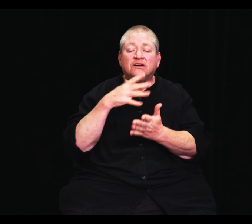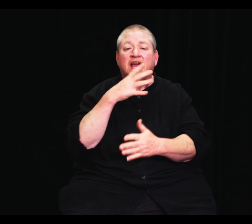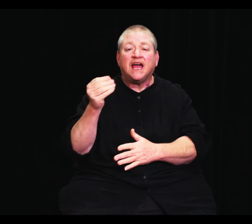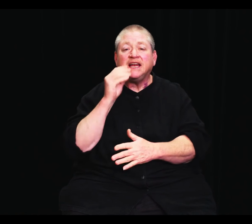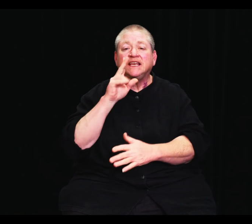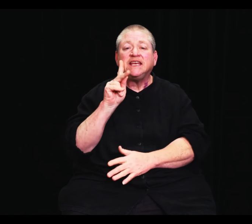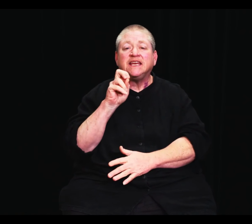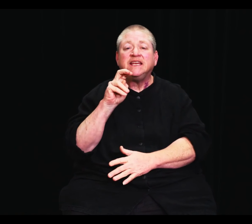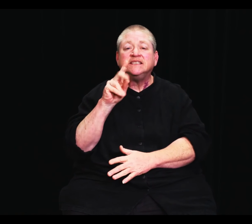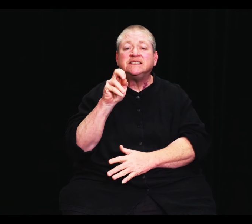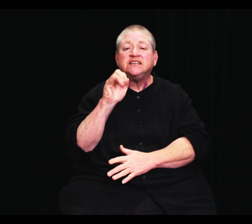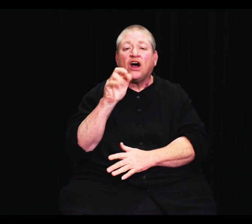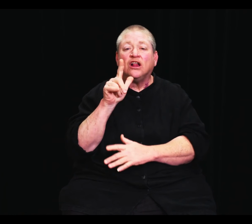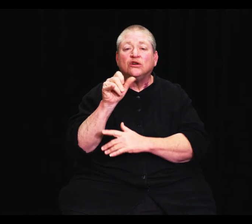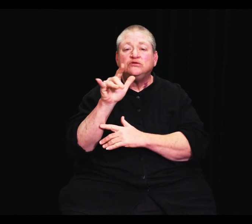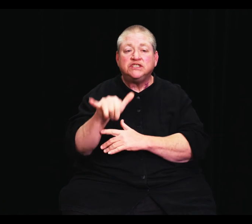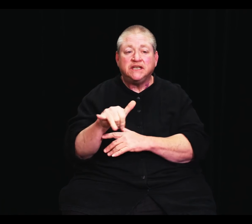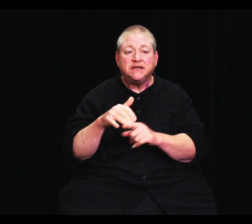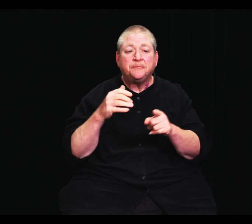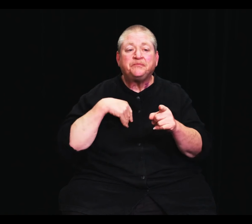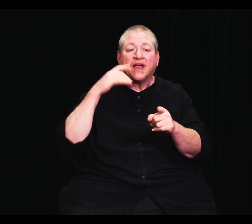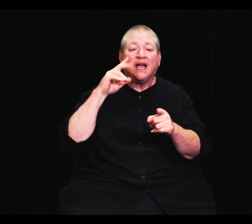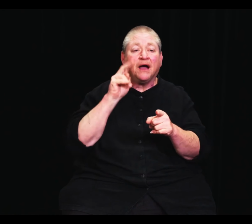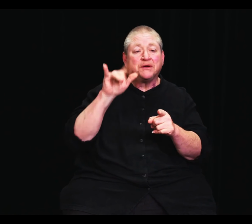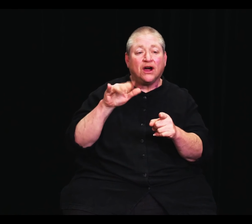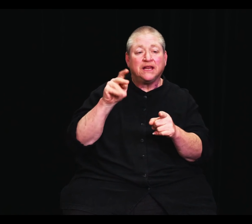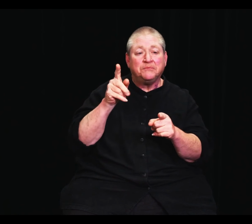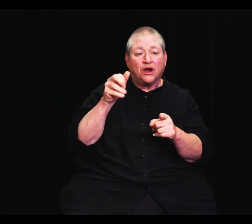and all my friends and coworkers at the Rec Center and all my fellow peers in the Kinesiology degree.